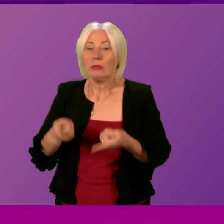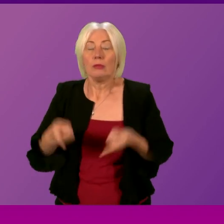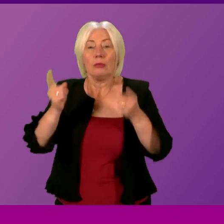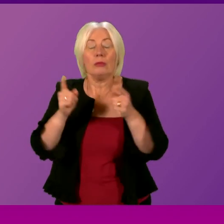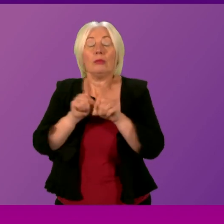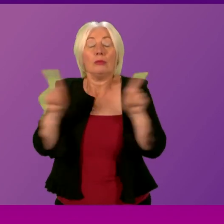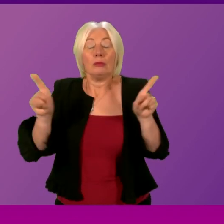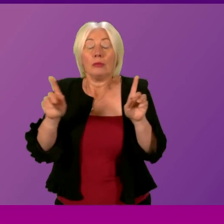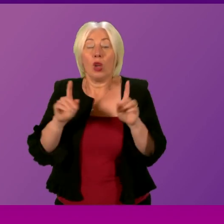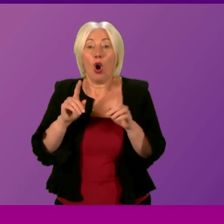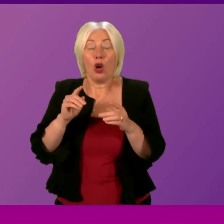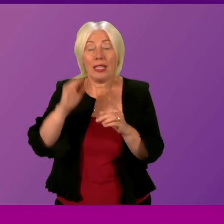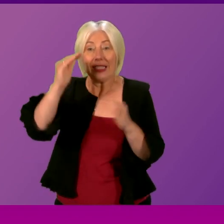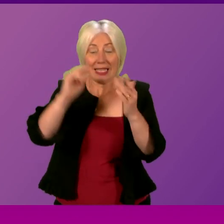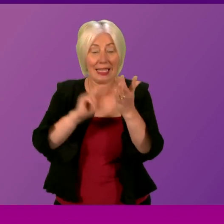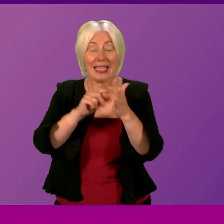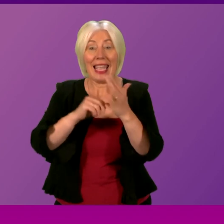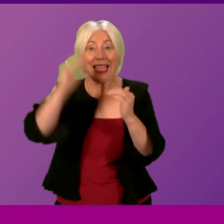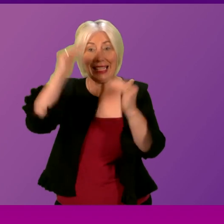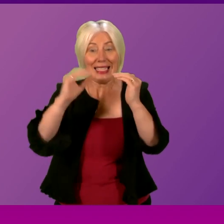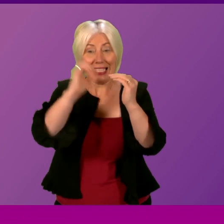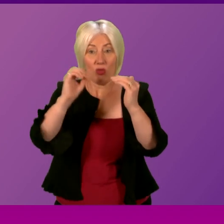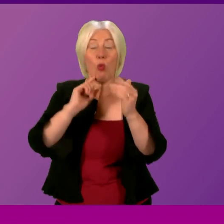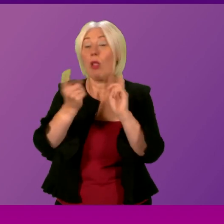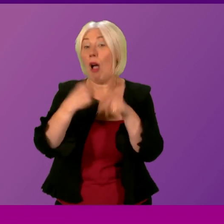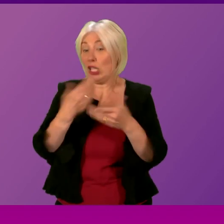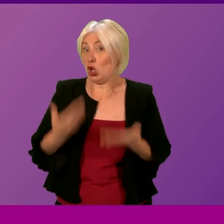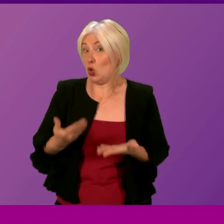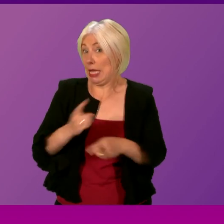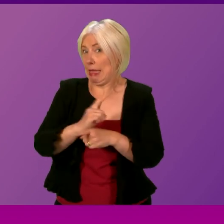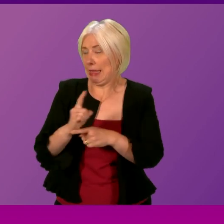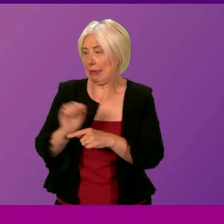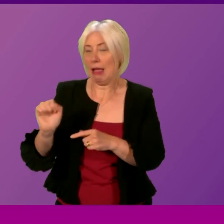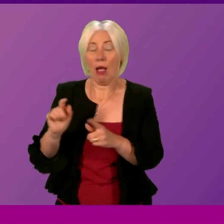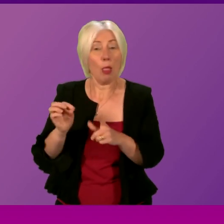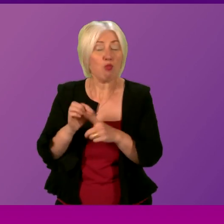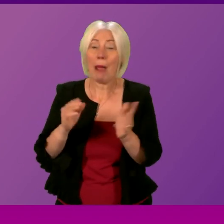an urgent question on that later today. The Prime Minister’s reckless plans have already